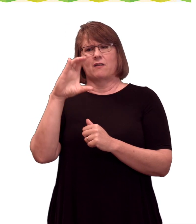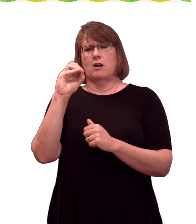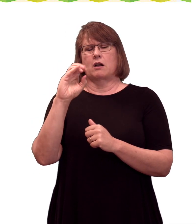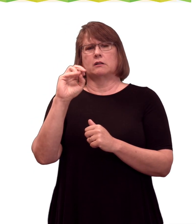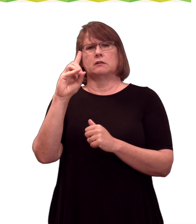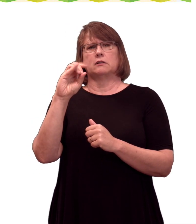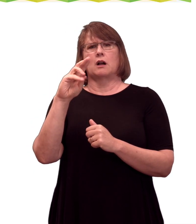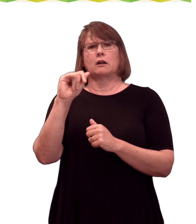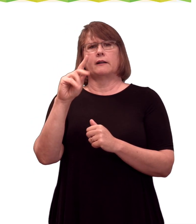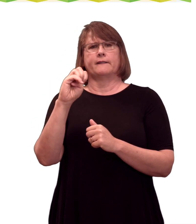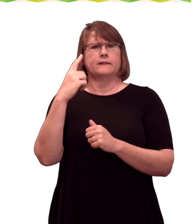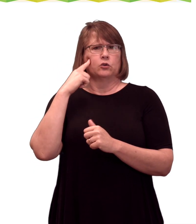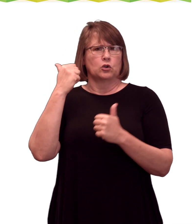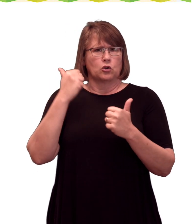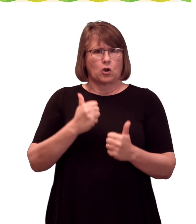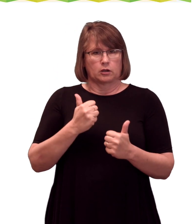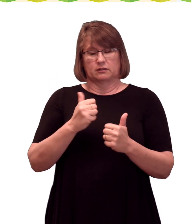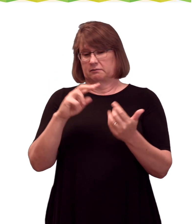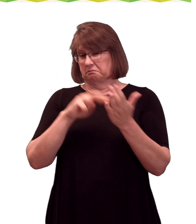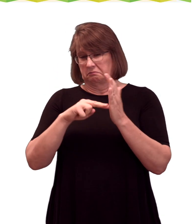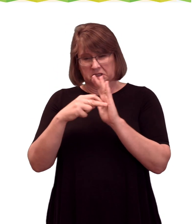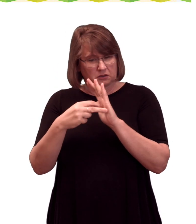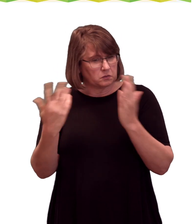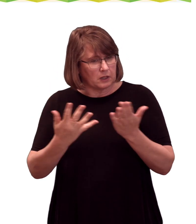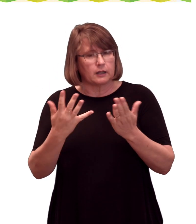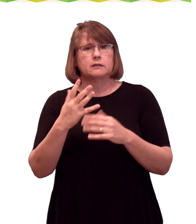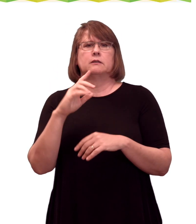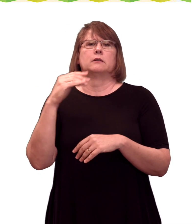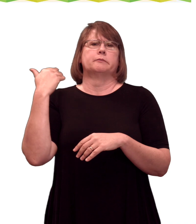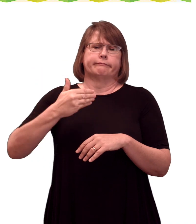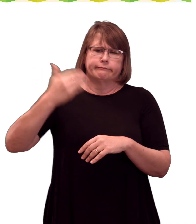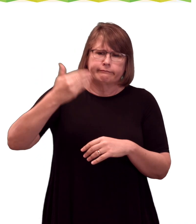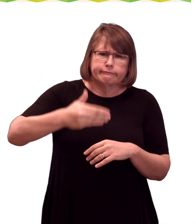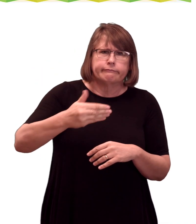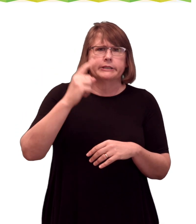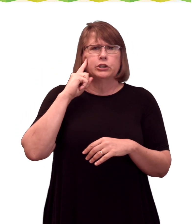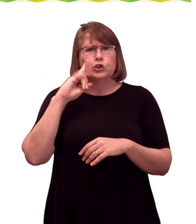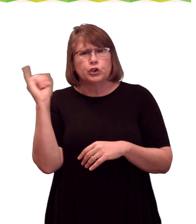have conductive hearing loss which may be caused by frequent ear infections,